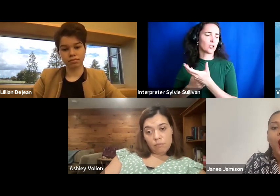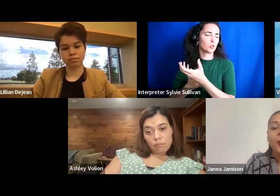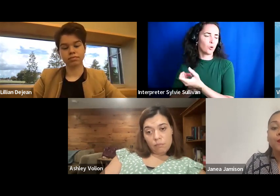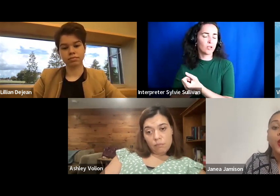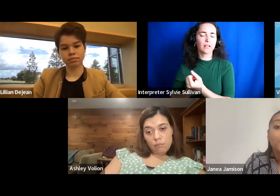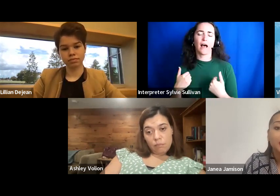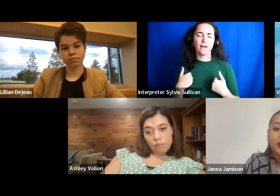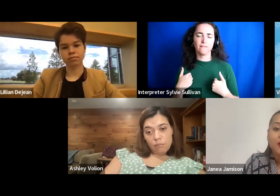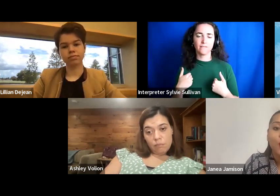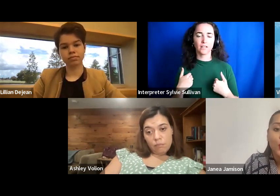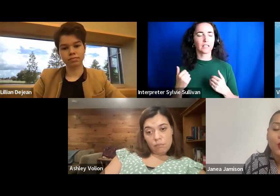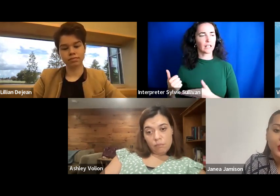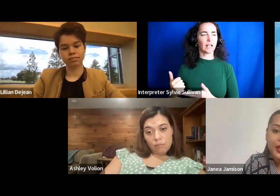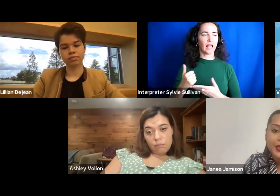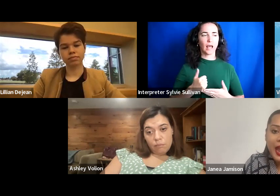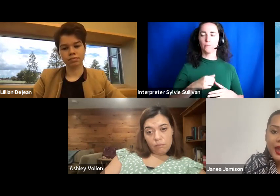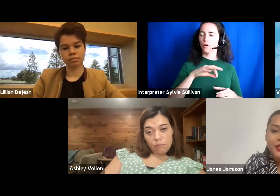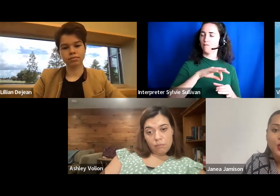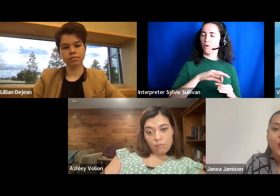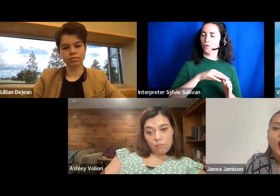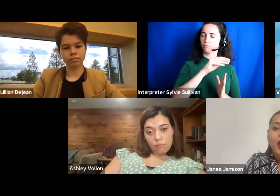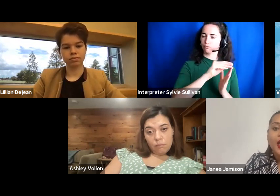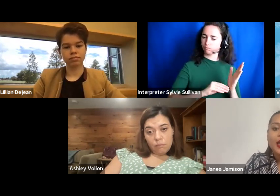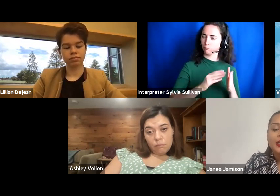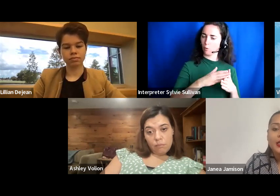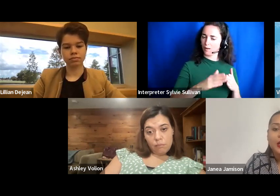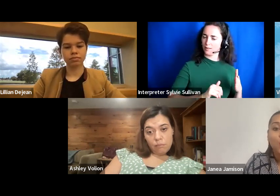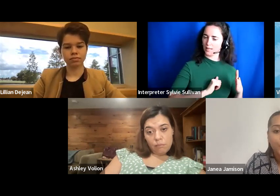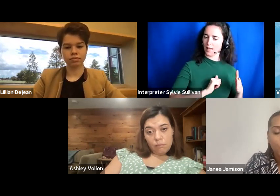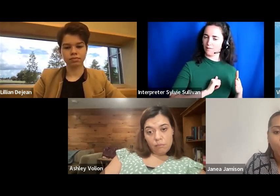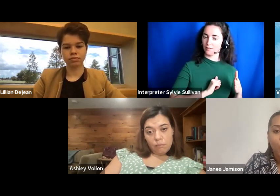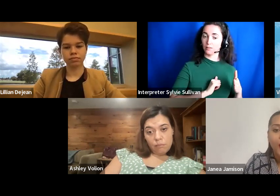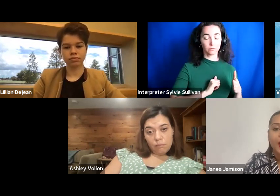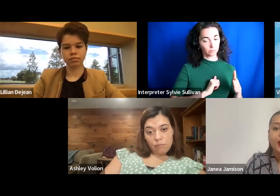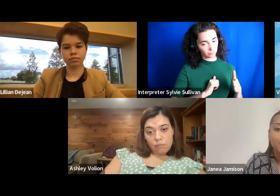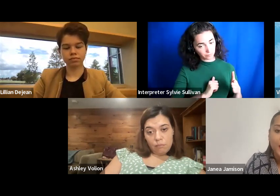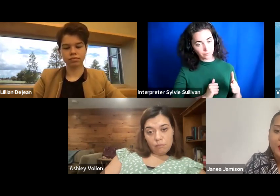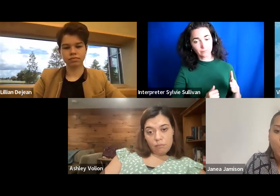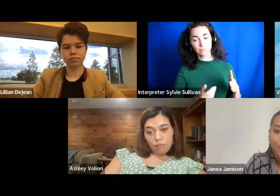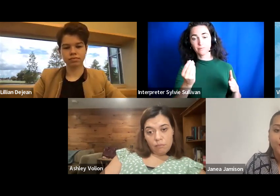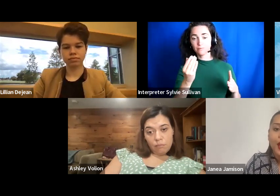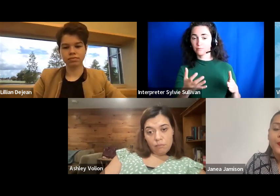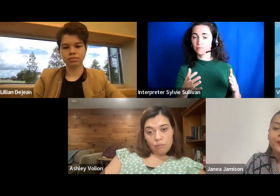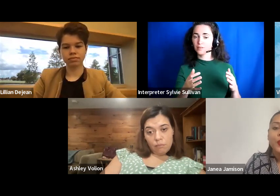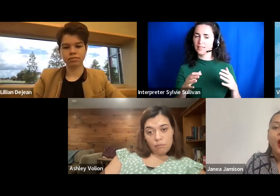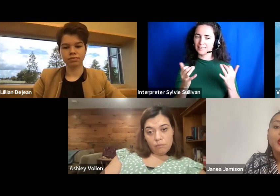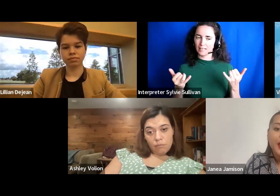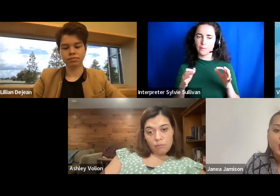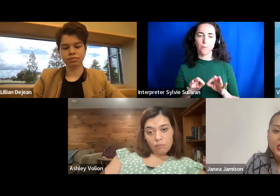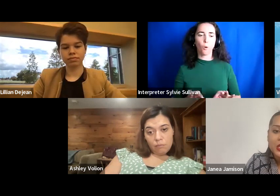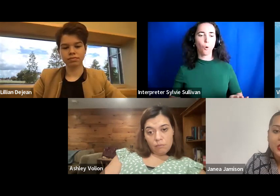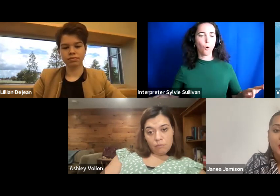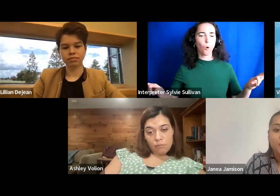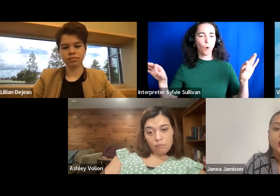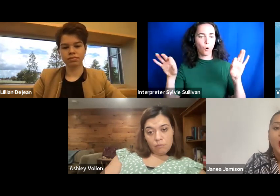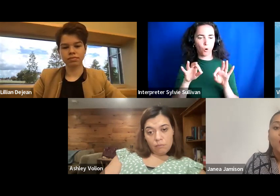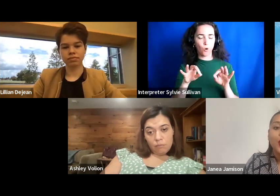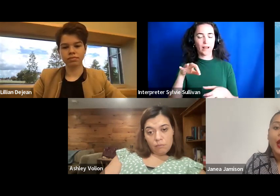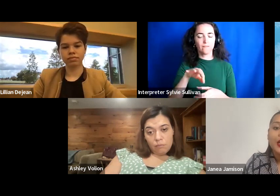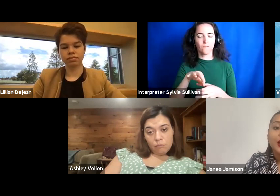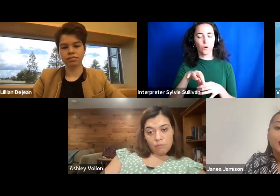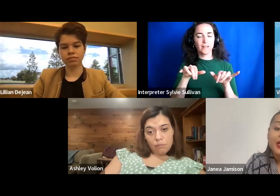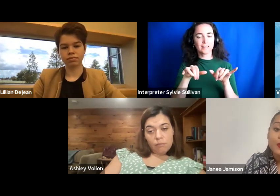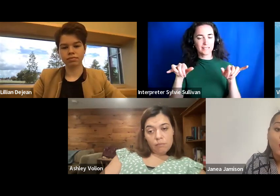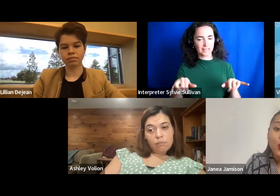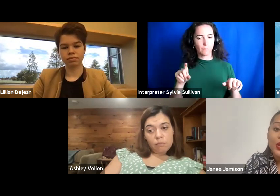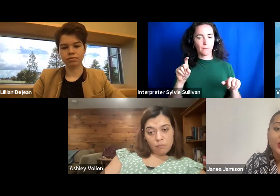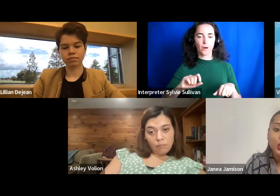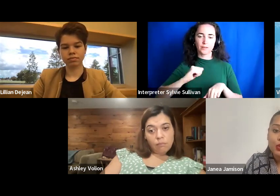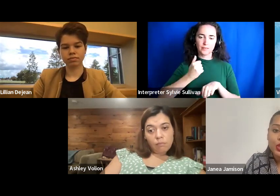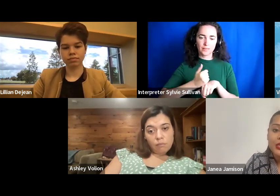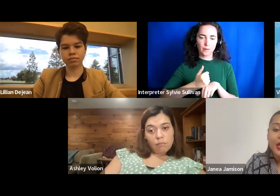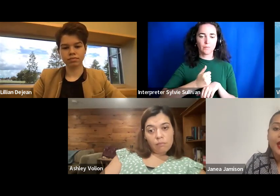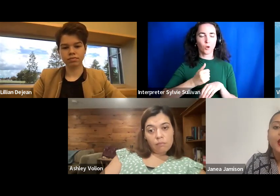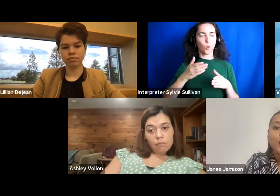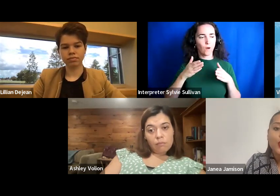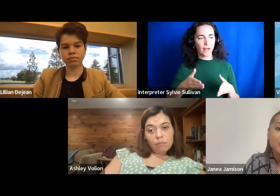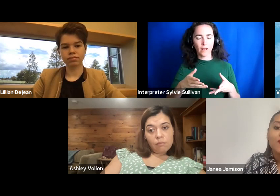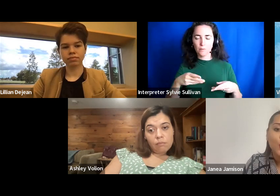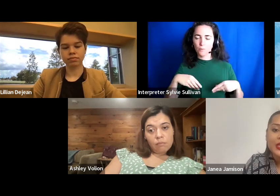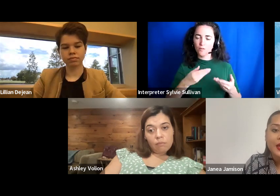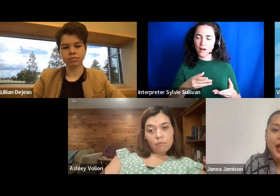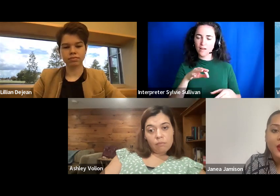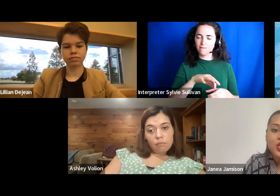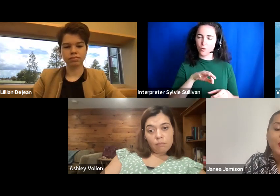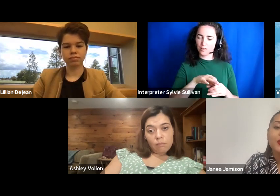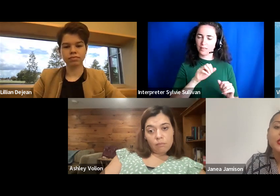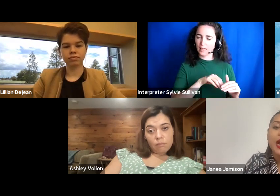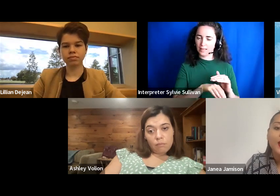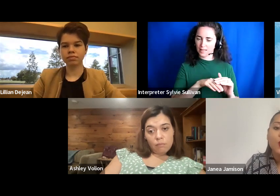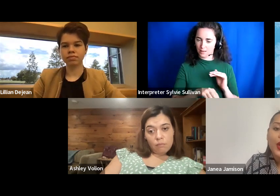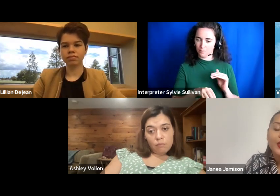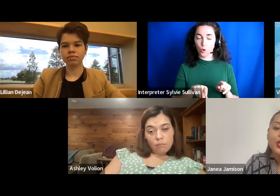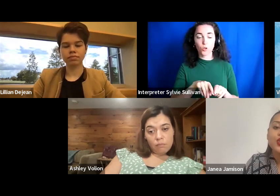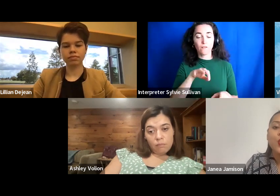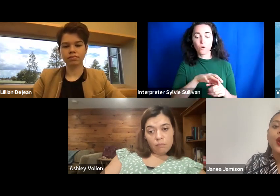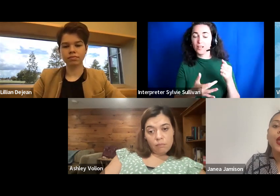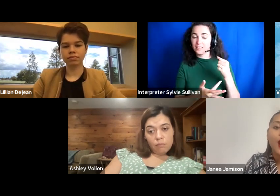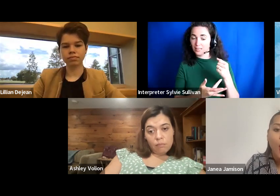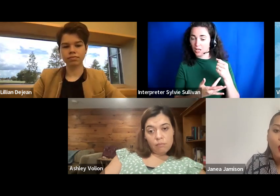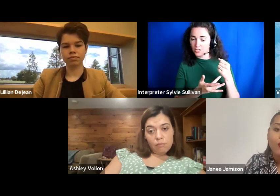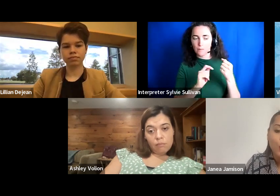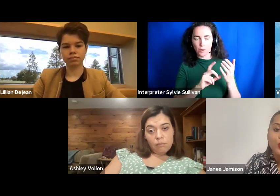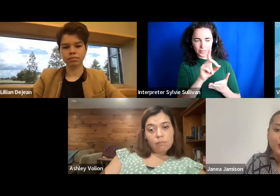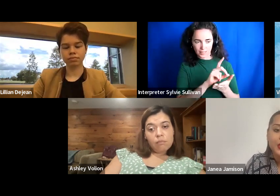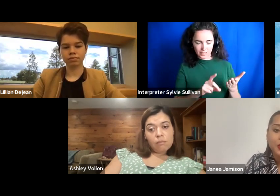Complete voting related tests. so it's critical and it's very important that election systems create a accessible voting solutions and emerging voting technology must be designed in ways to ensure that all voters who disabilities